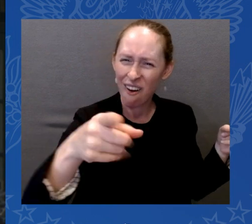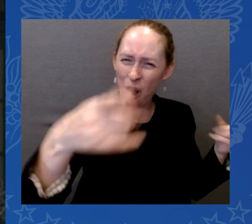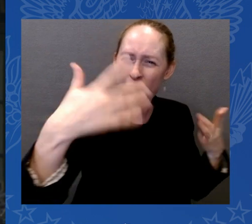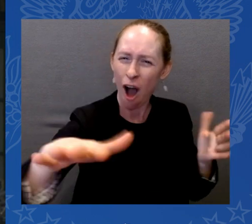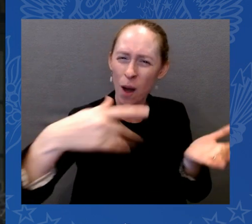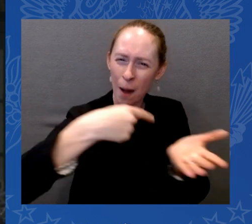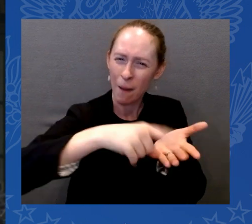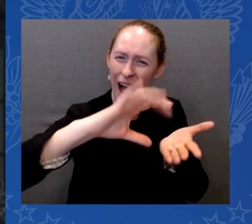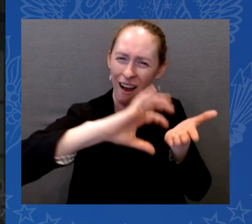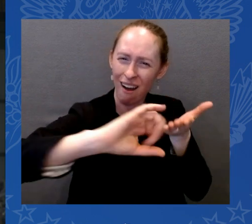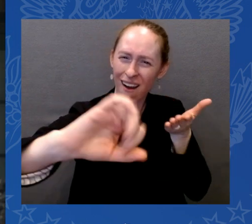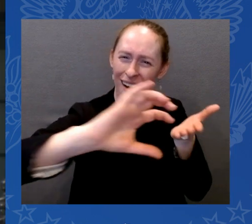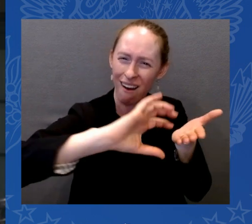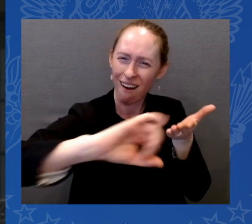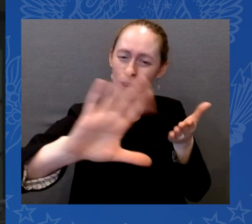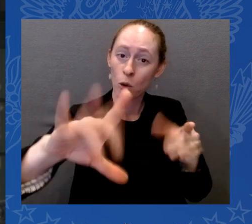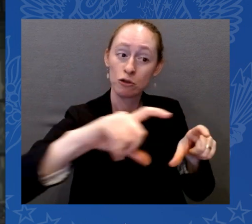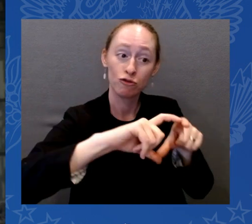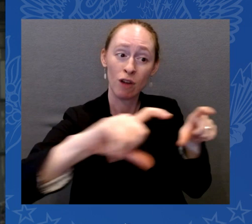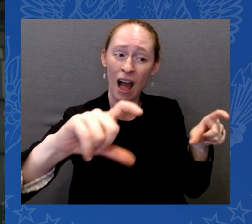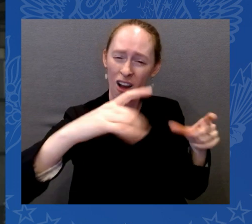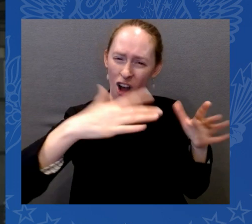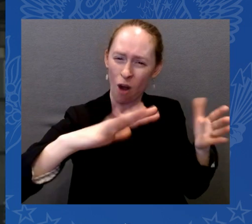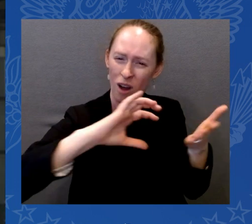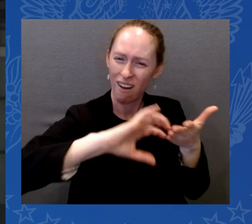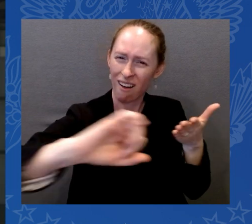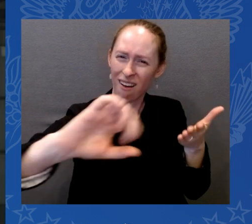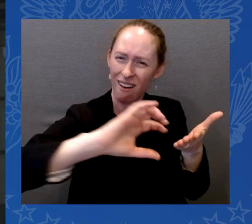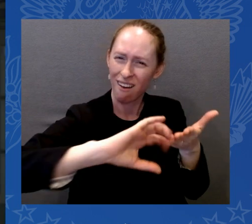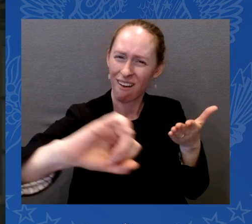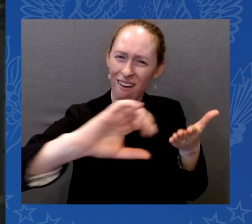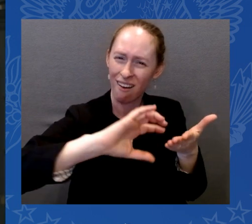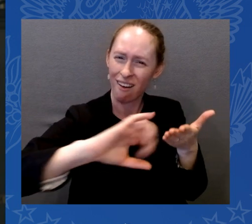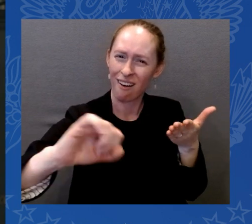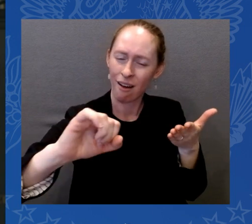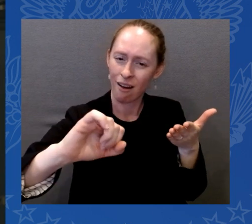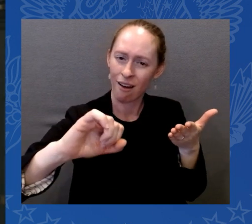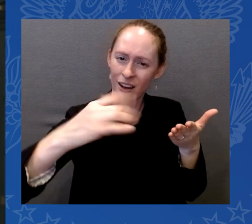you paid for it. So every five years, Congress gets to vote, change,